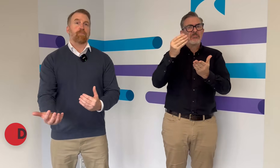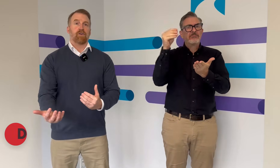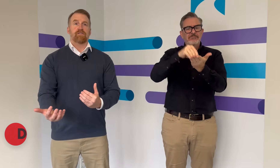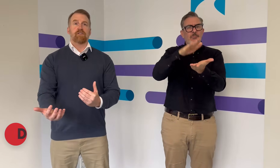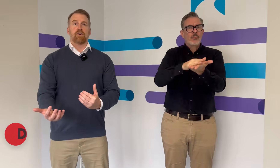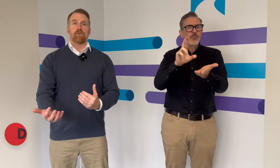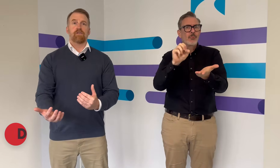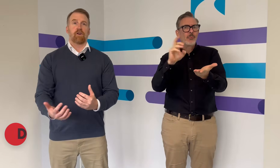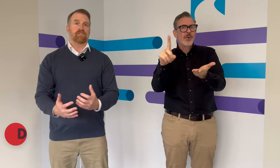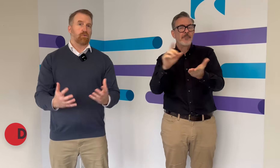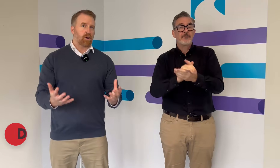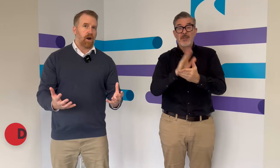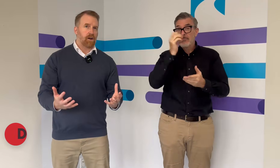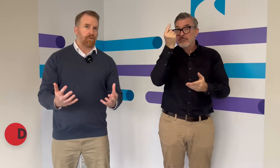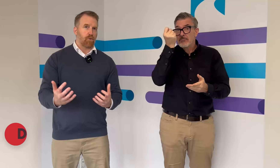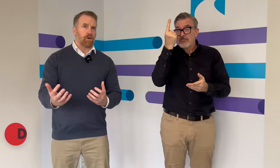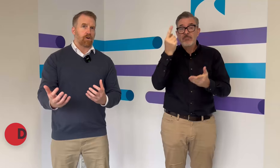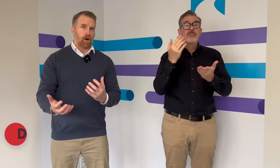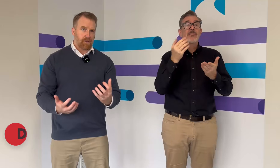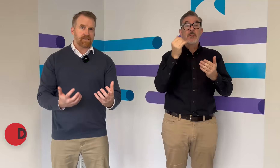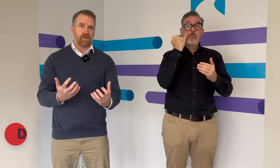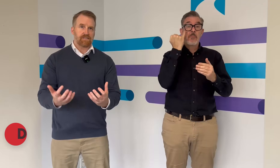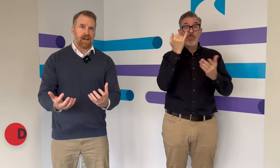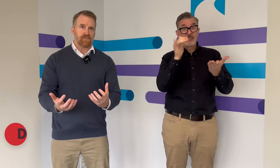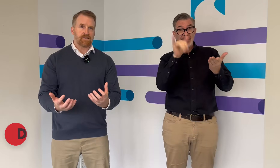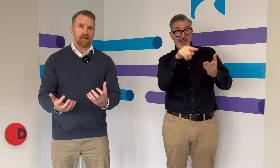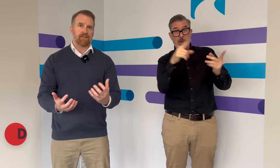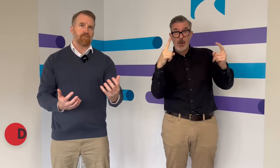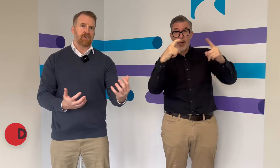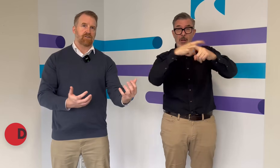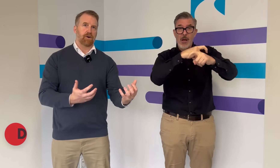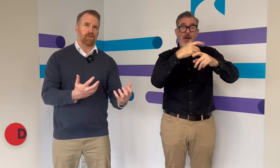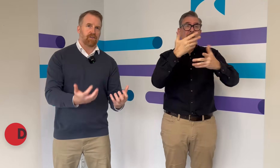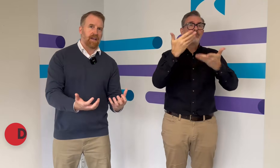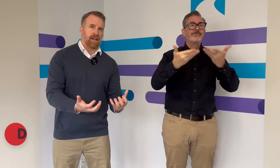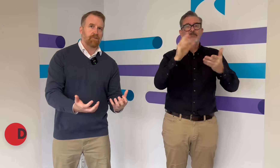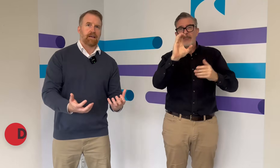This service works great for that. In-person interpreters are still required for more complex transactions,